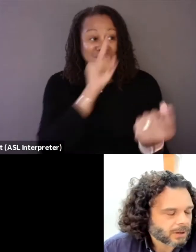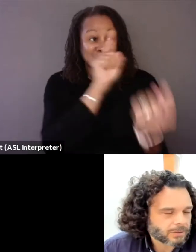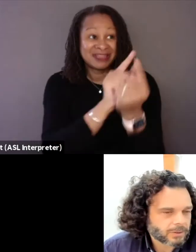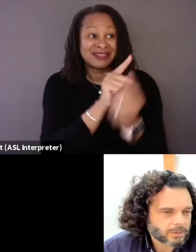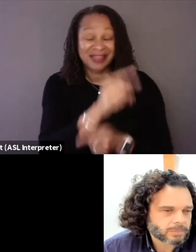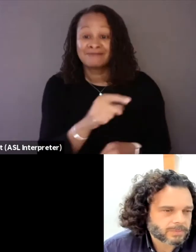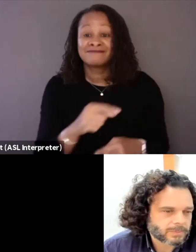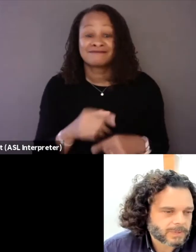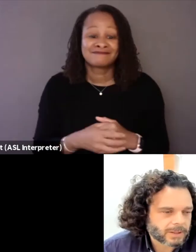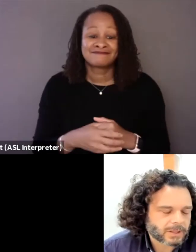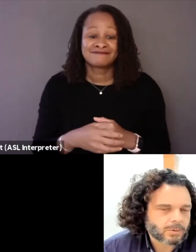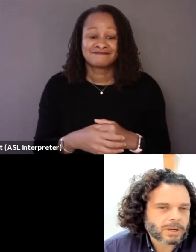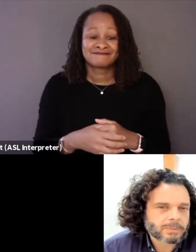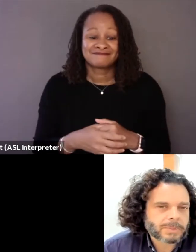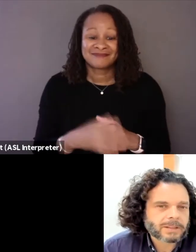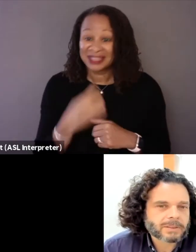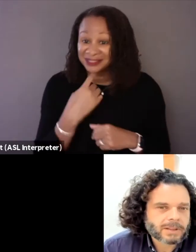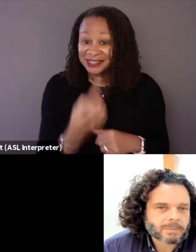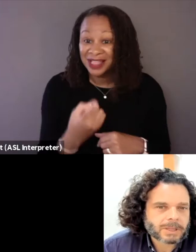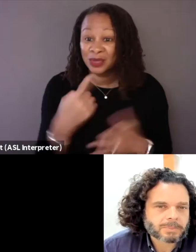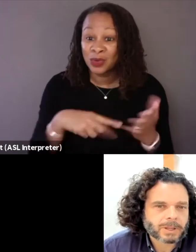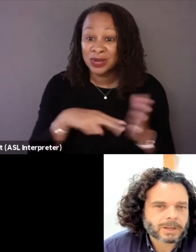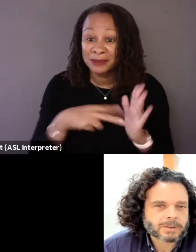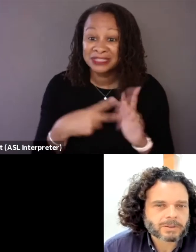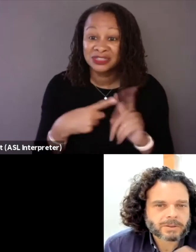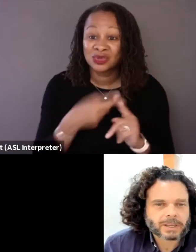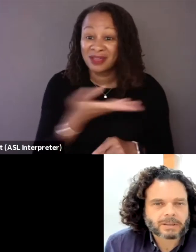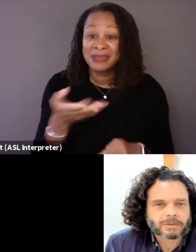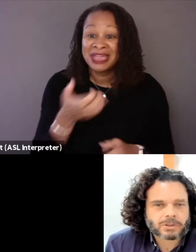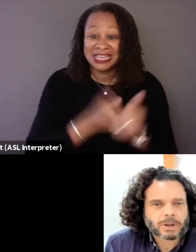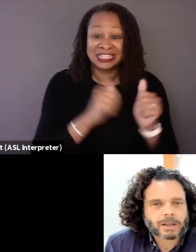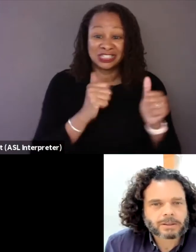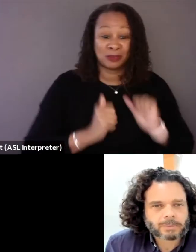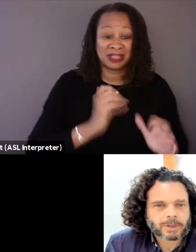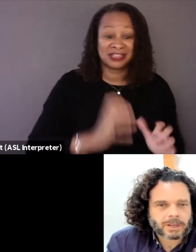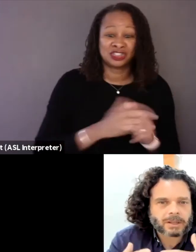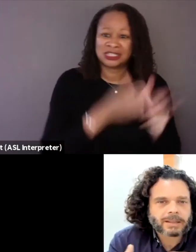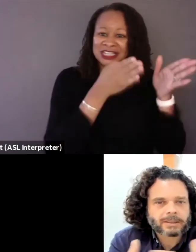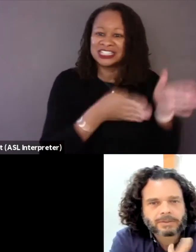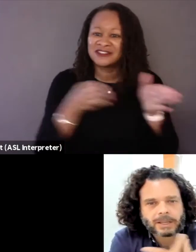Also telling you what it means to them, each player. So there's like an individuality, but a collective that,